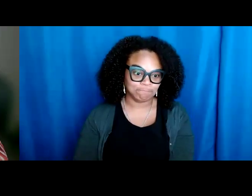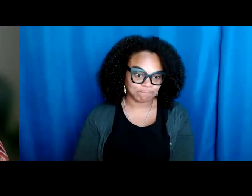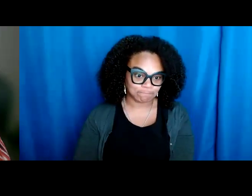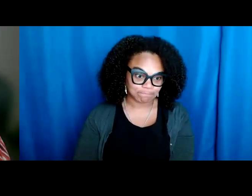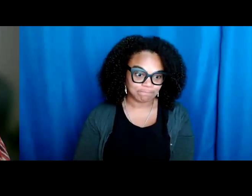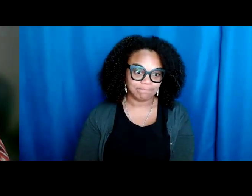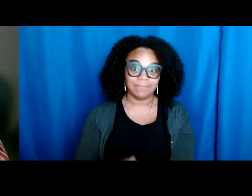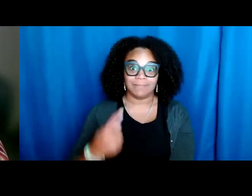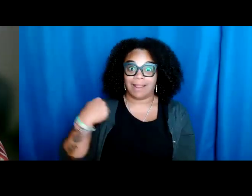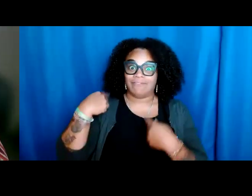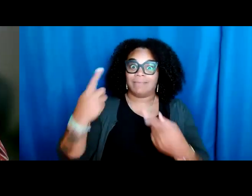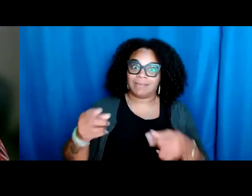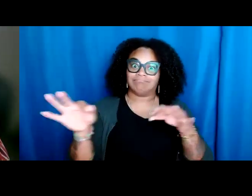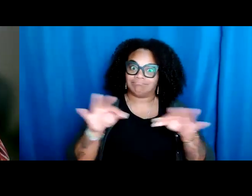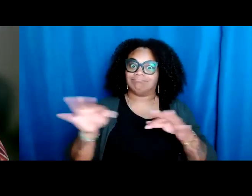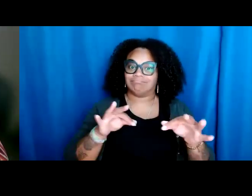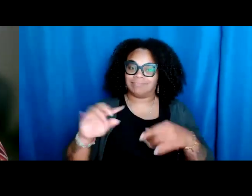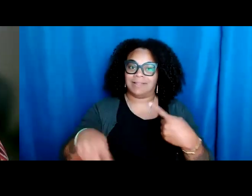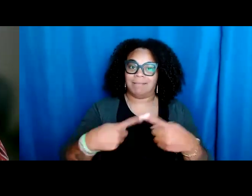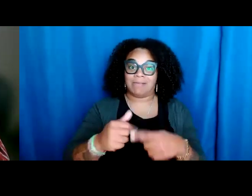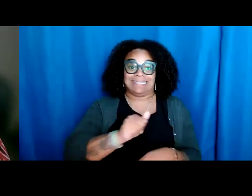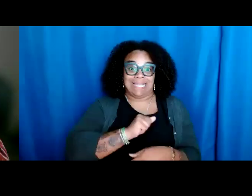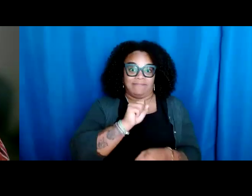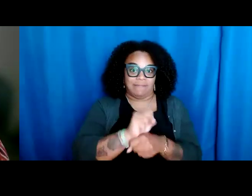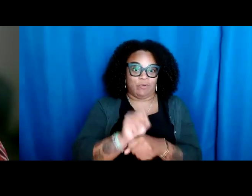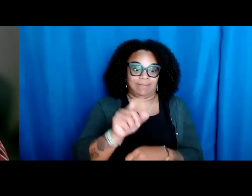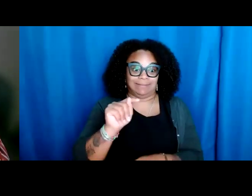I have been talking a lot about Self-Employment Tax so I will give you a lot of information